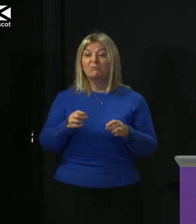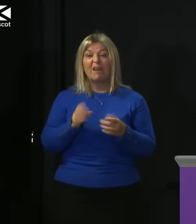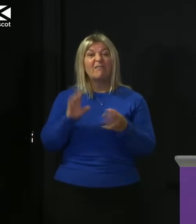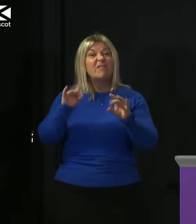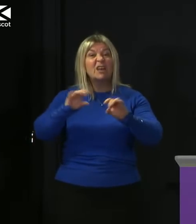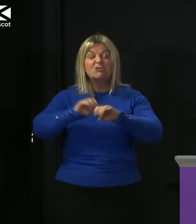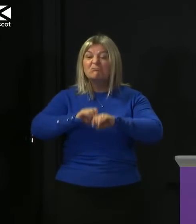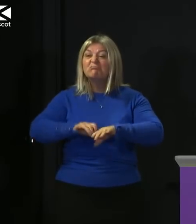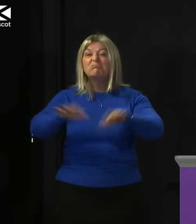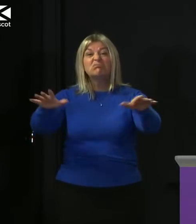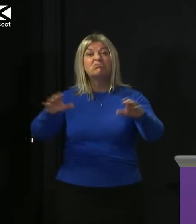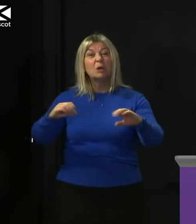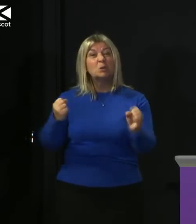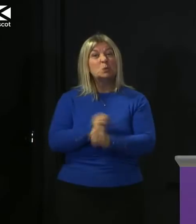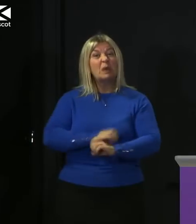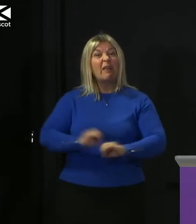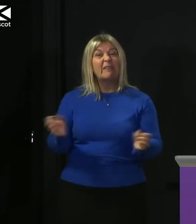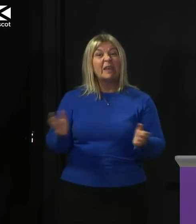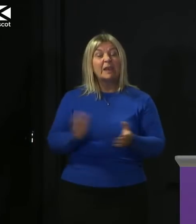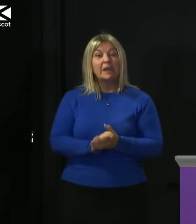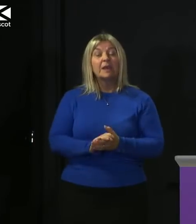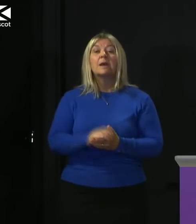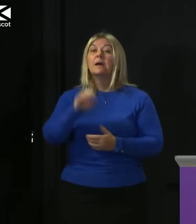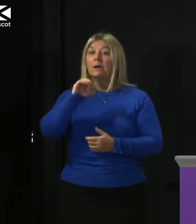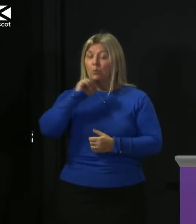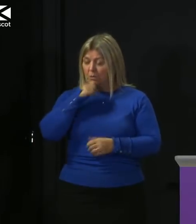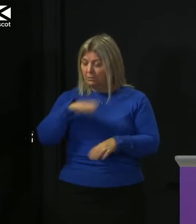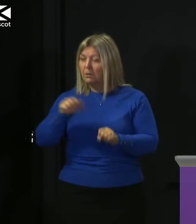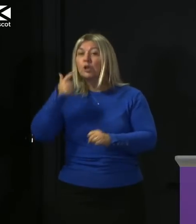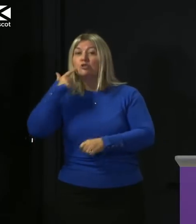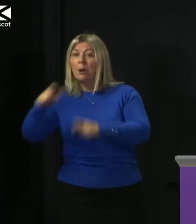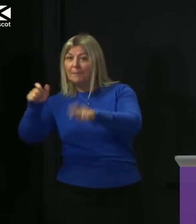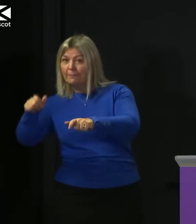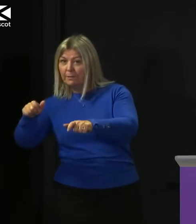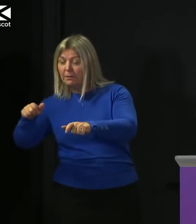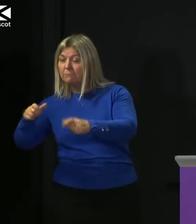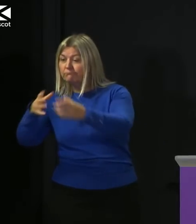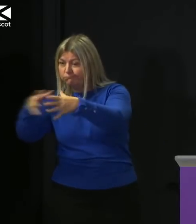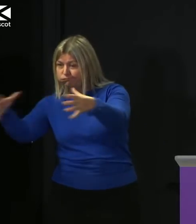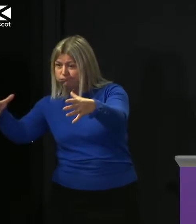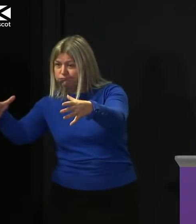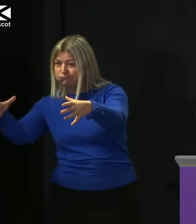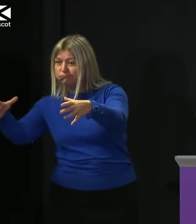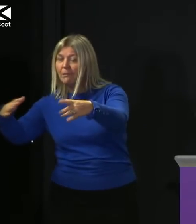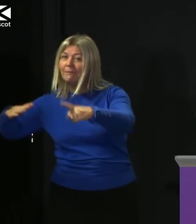they will go from younger people to older people. People in old or vulnerable groups will get sick,